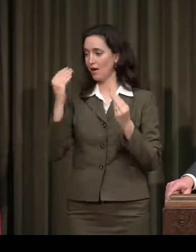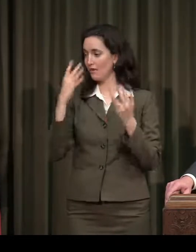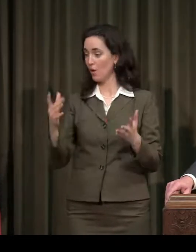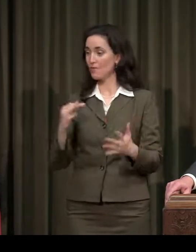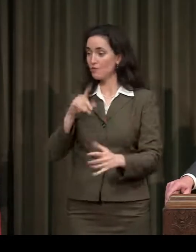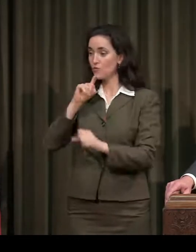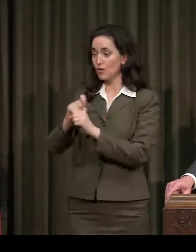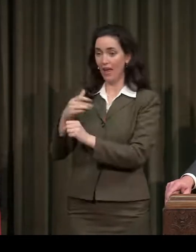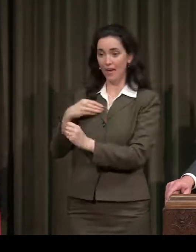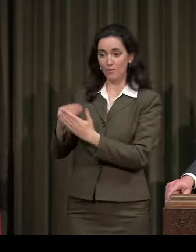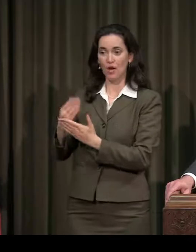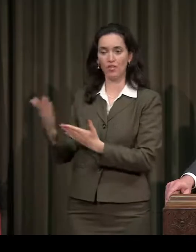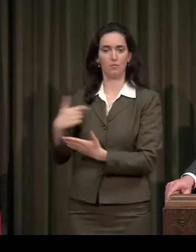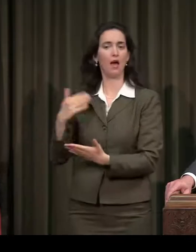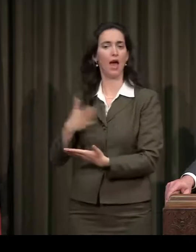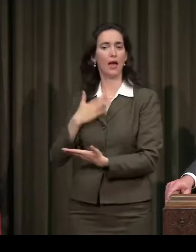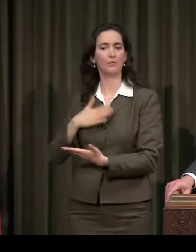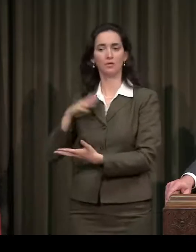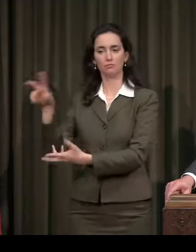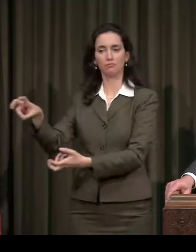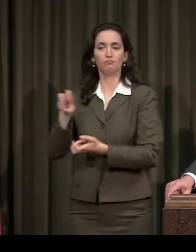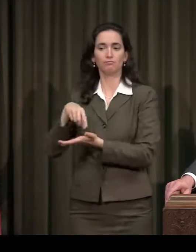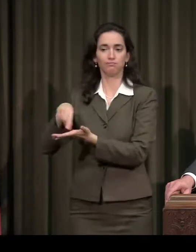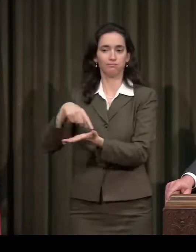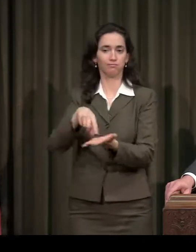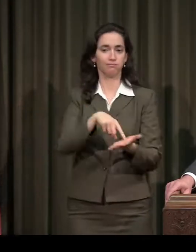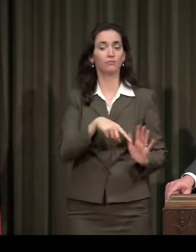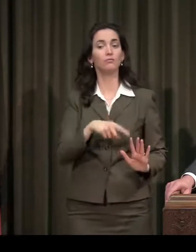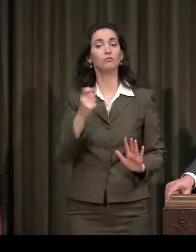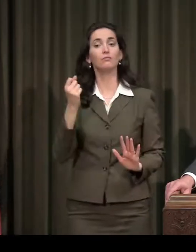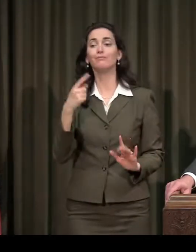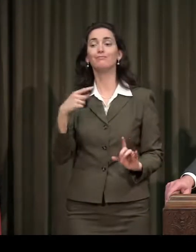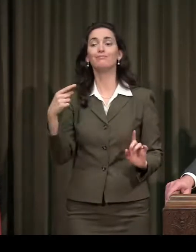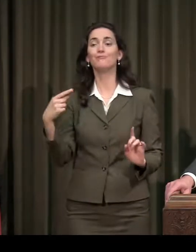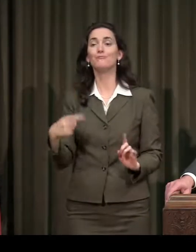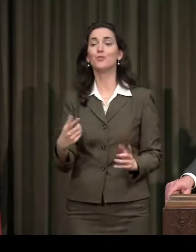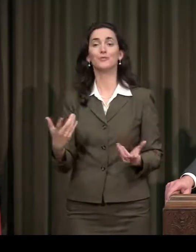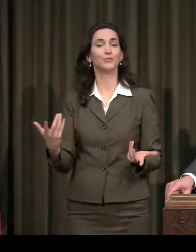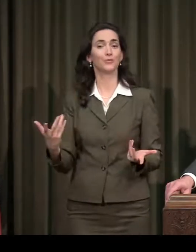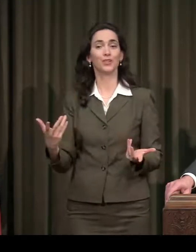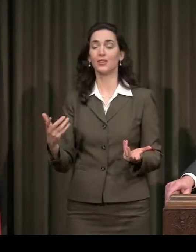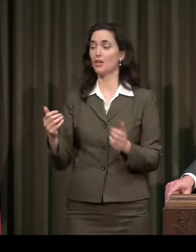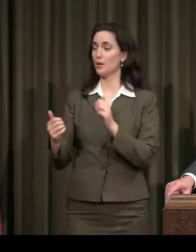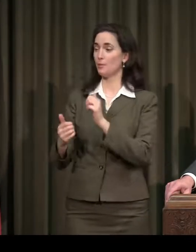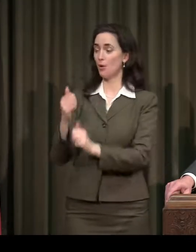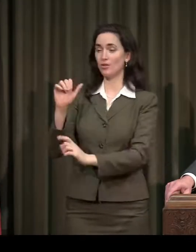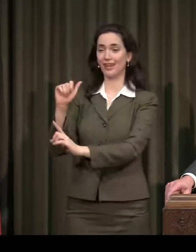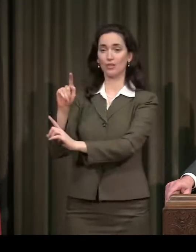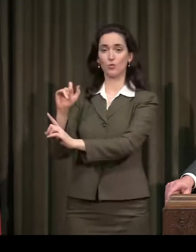use it the simple fact of the matter is most of the attrition savings that we can